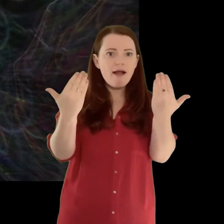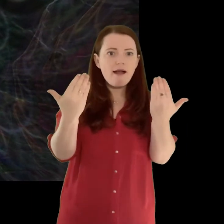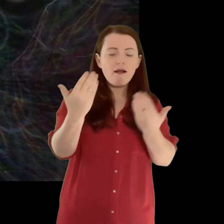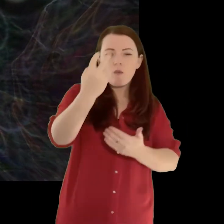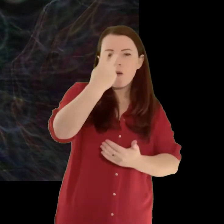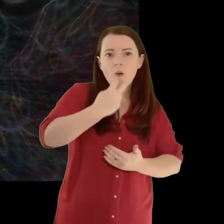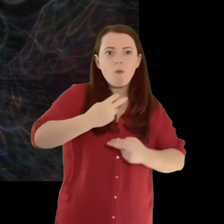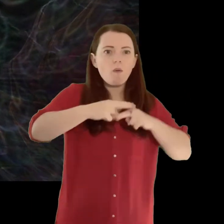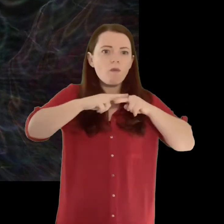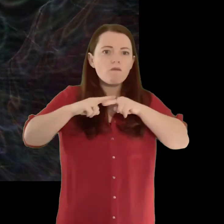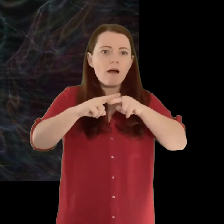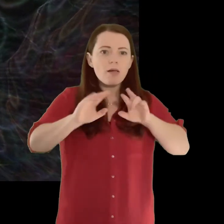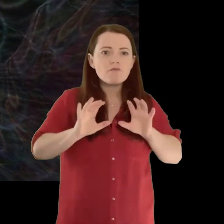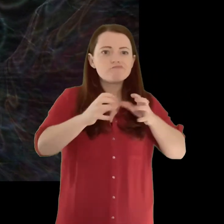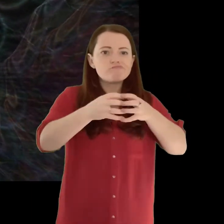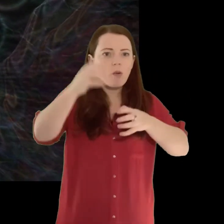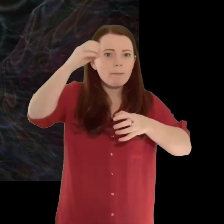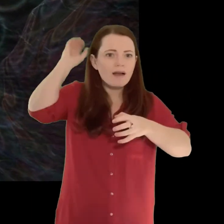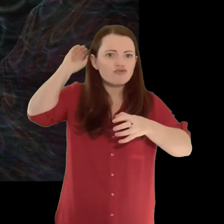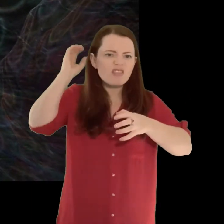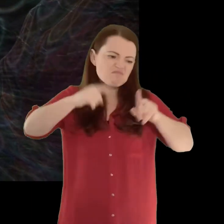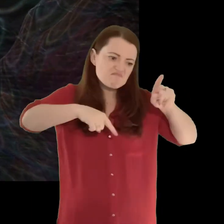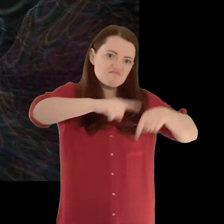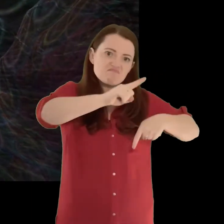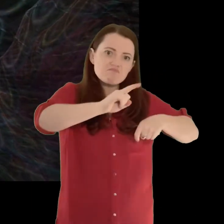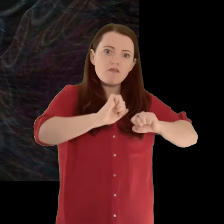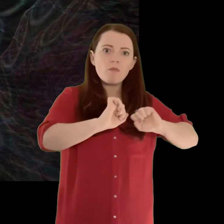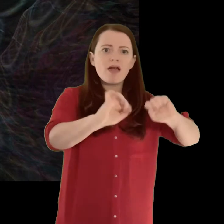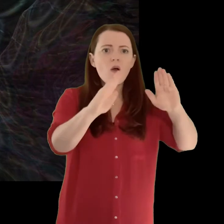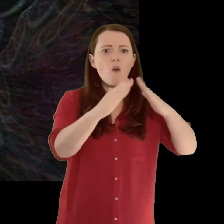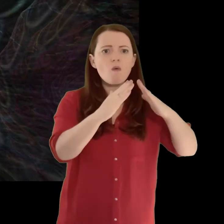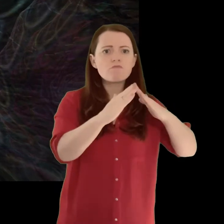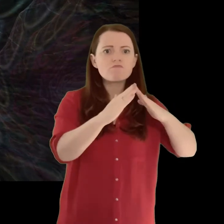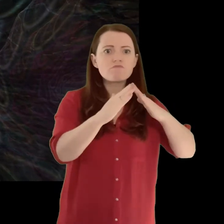When the old family of Badgers were Evicted from their - ancestral home